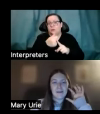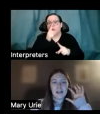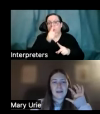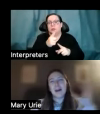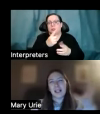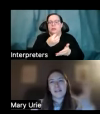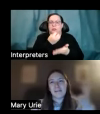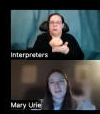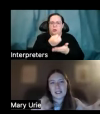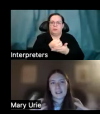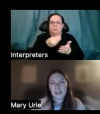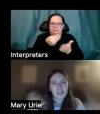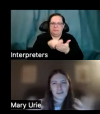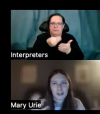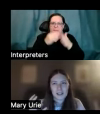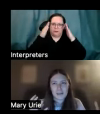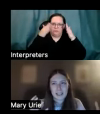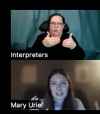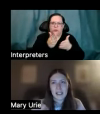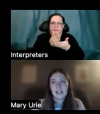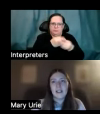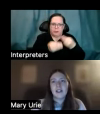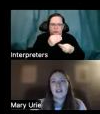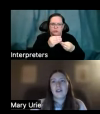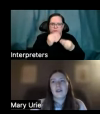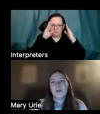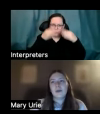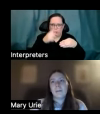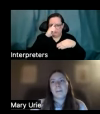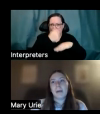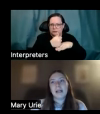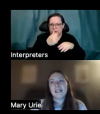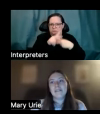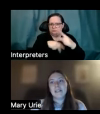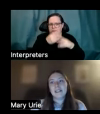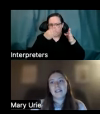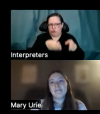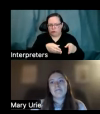I'm like a money focused, budget focused mindset, you might even